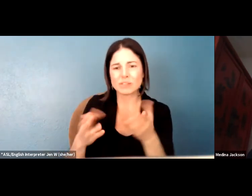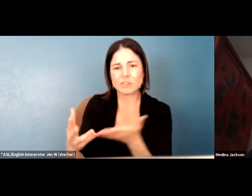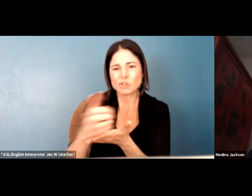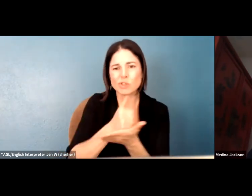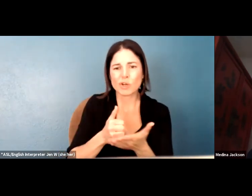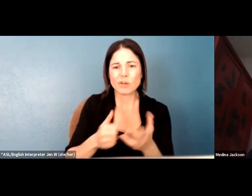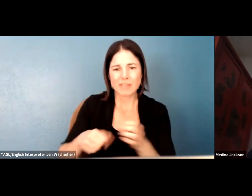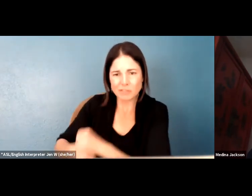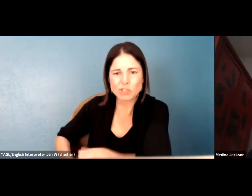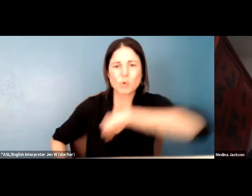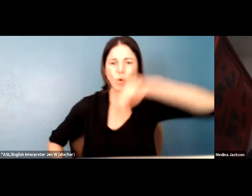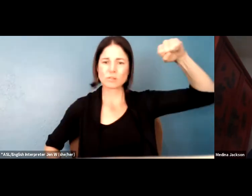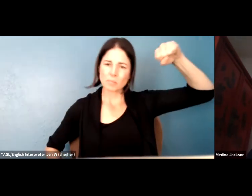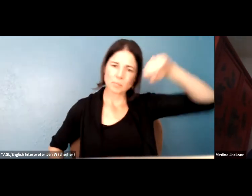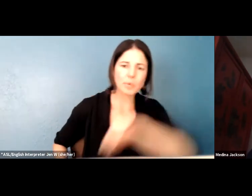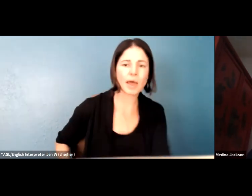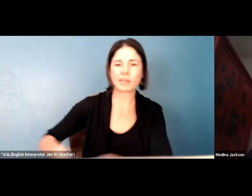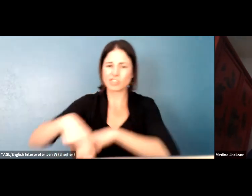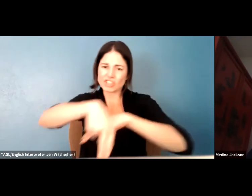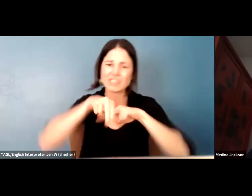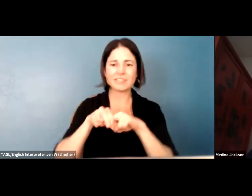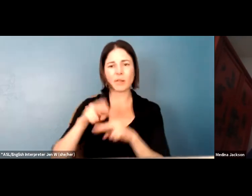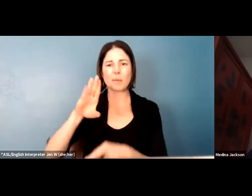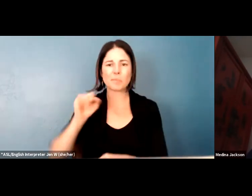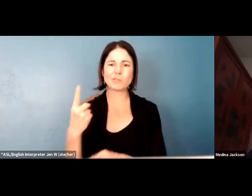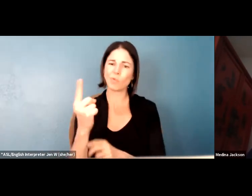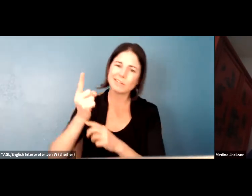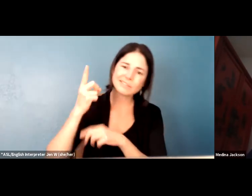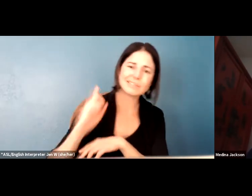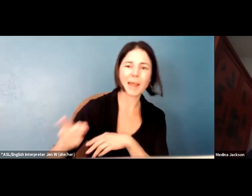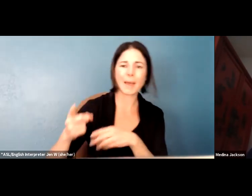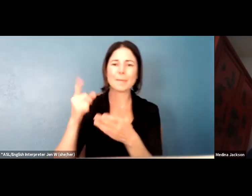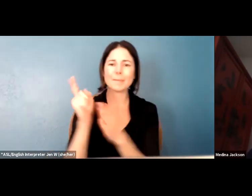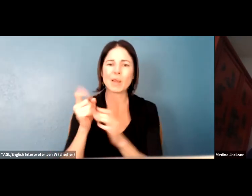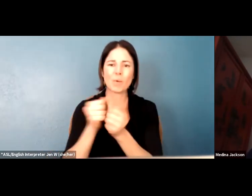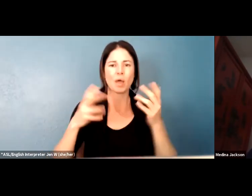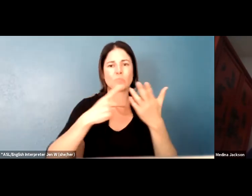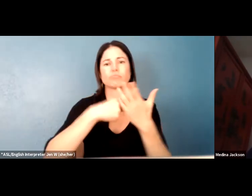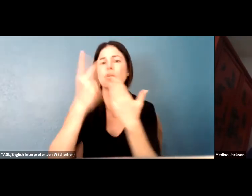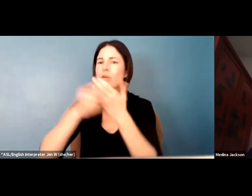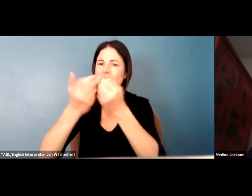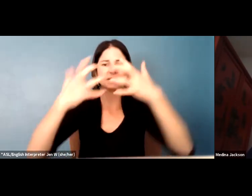their sheets and sit on a beach for just one damn minute without movements and programs falling apart without us sight black